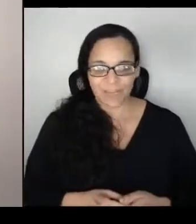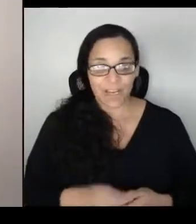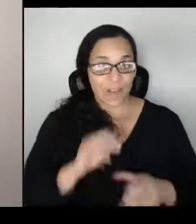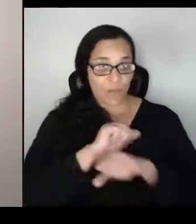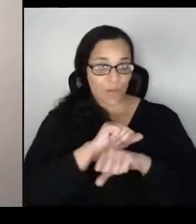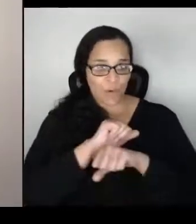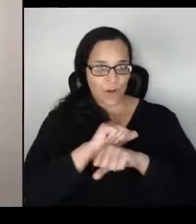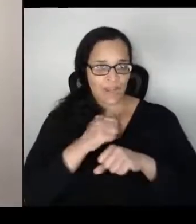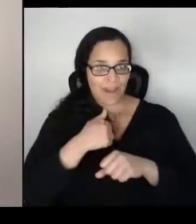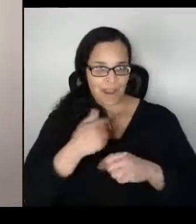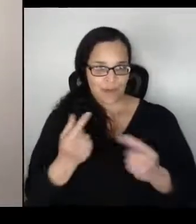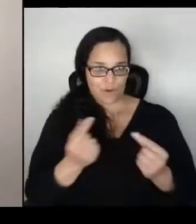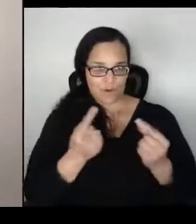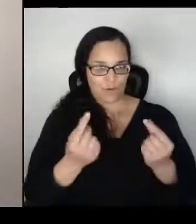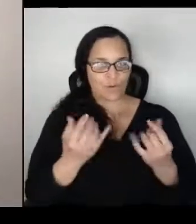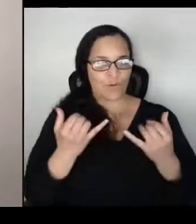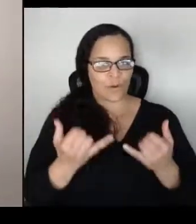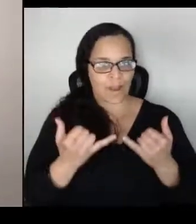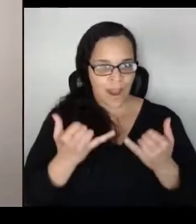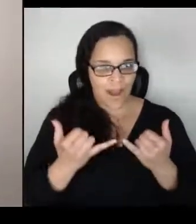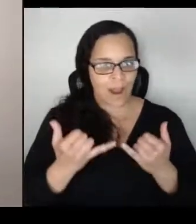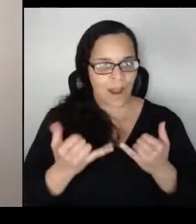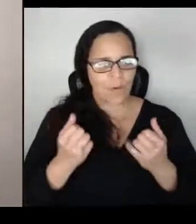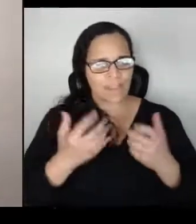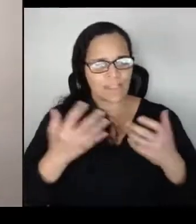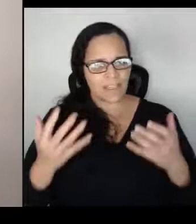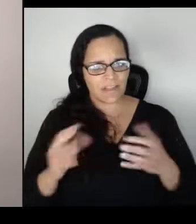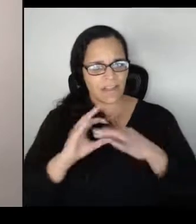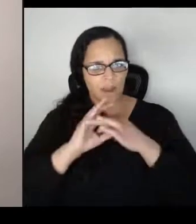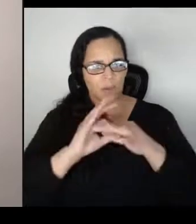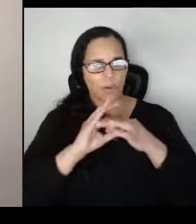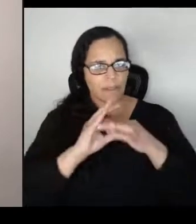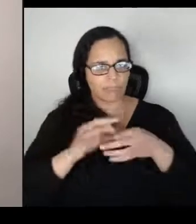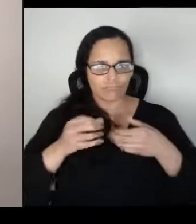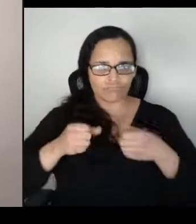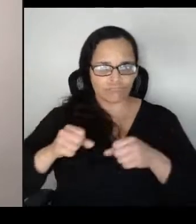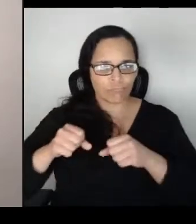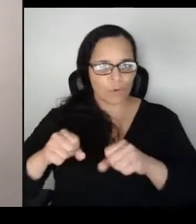now has been a lot of just trying to help new immigrants